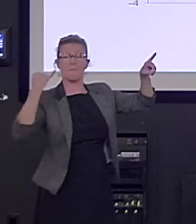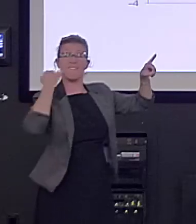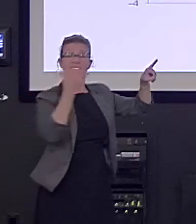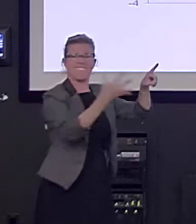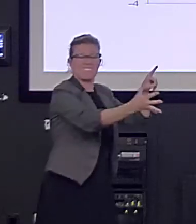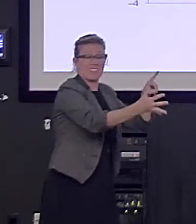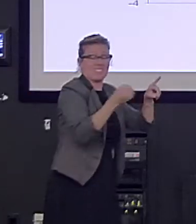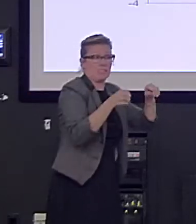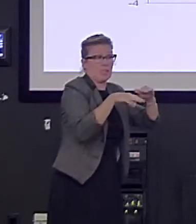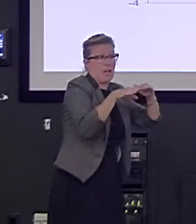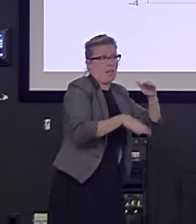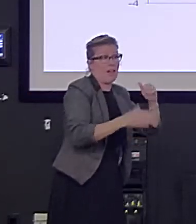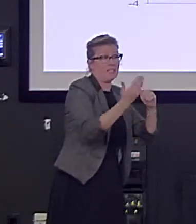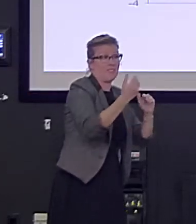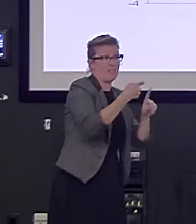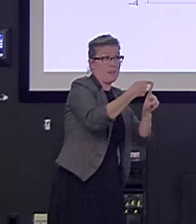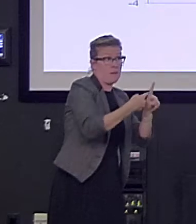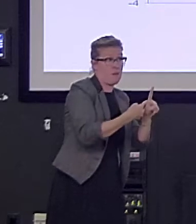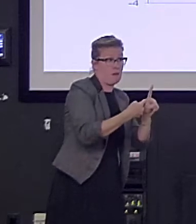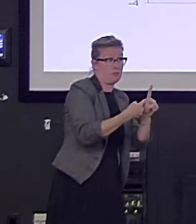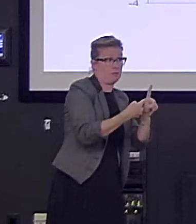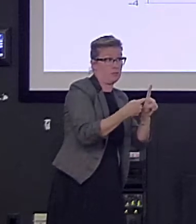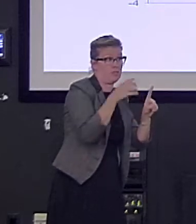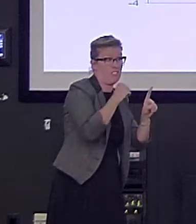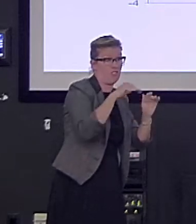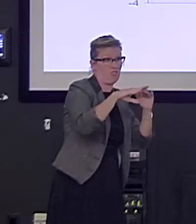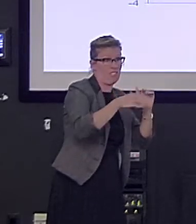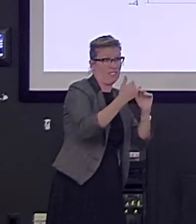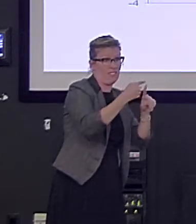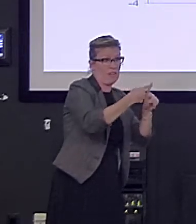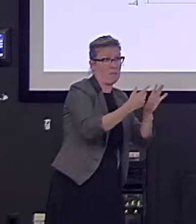of age, then your expressive and receptive language